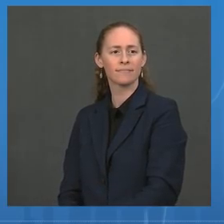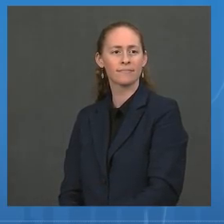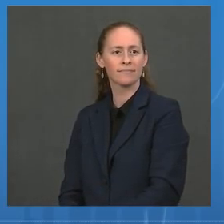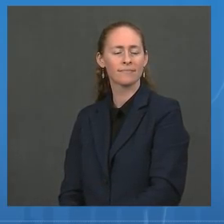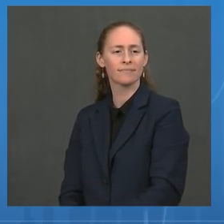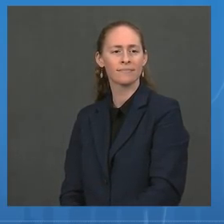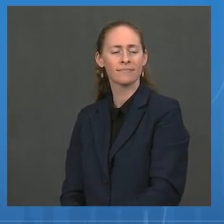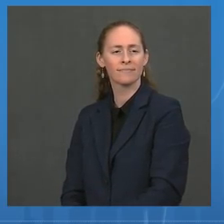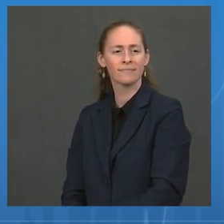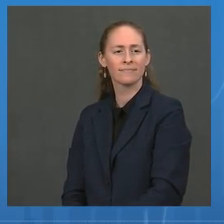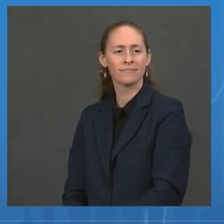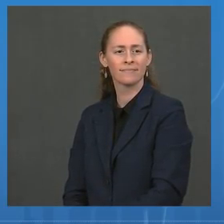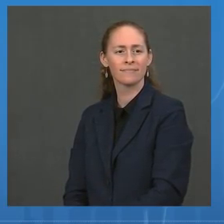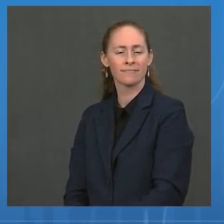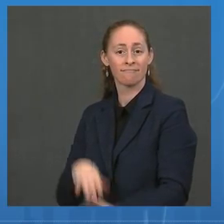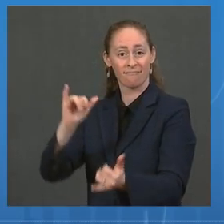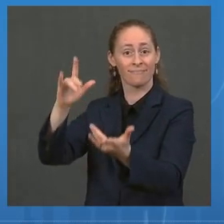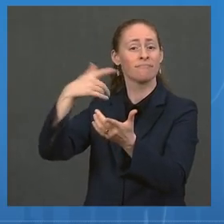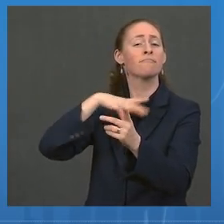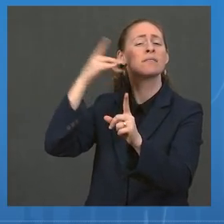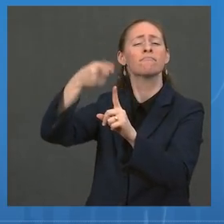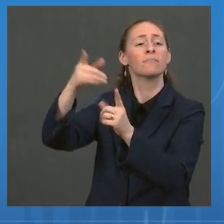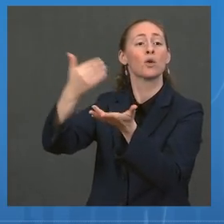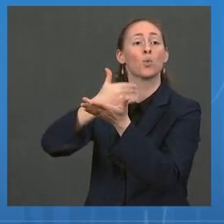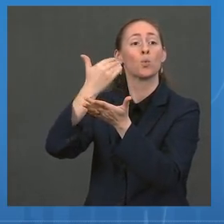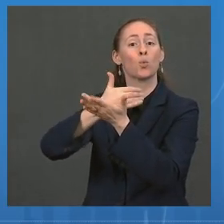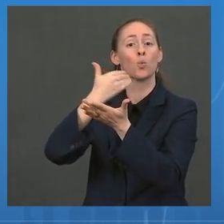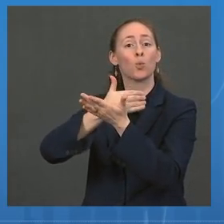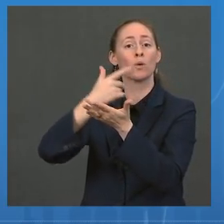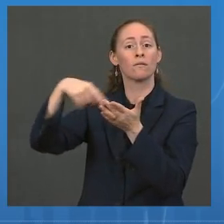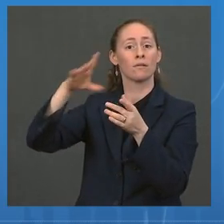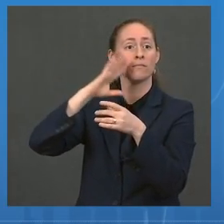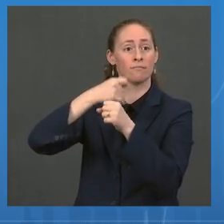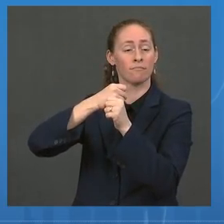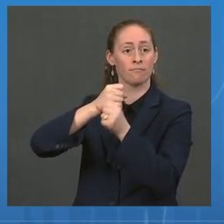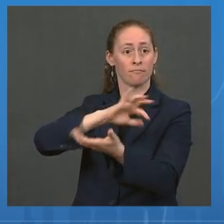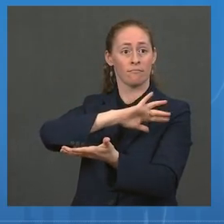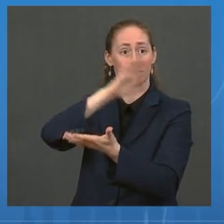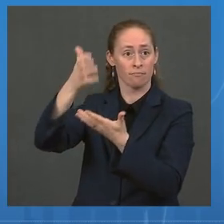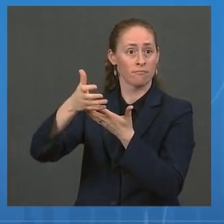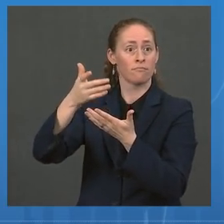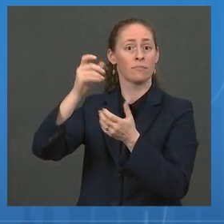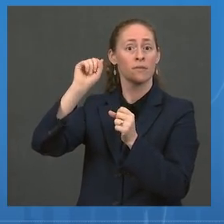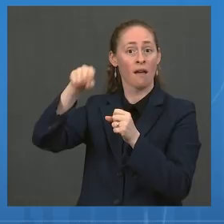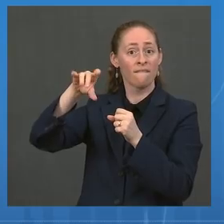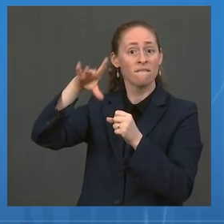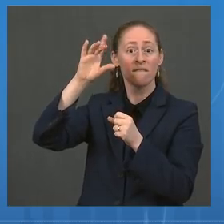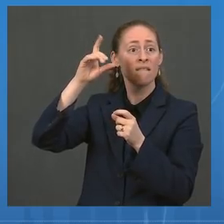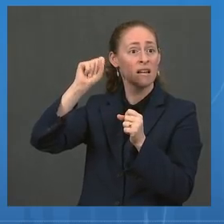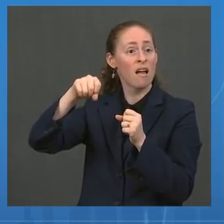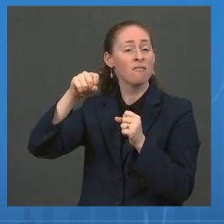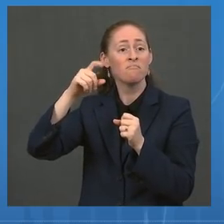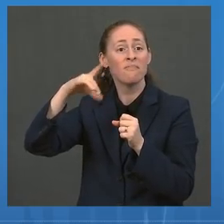Will any of these tests be distributed directly to workplaces and schools to test employees and students? Mr. Zients: That -- it's a really good question.